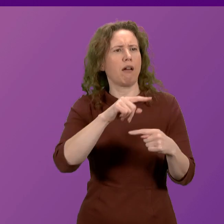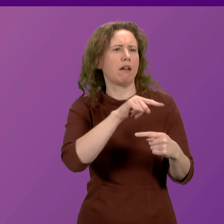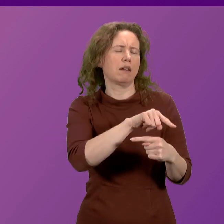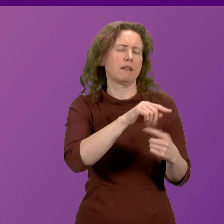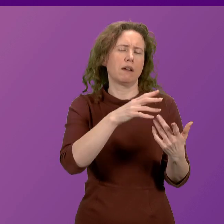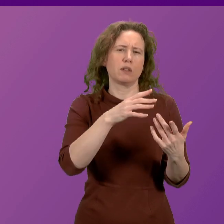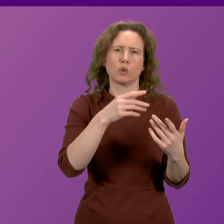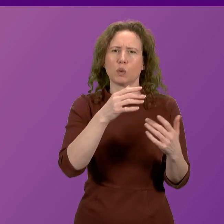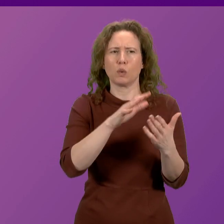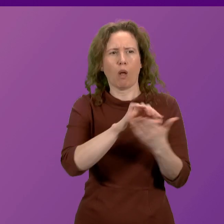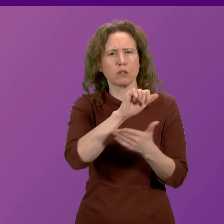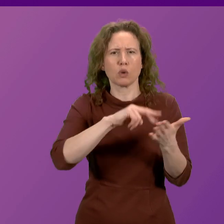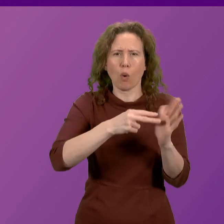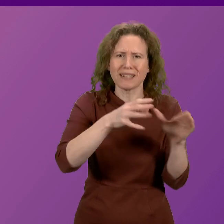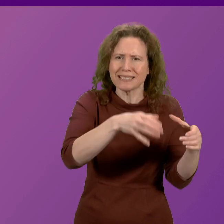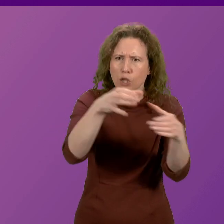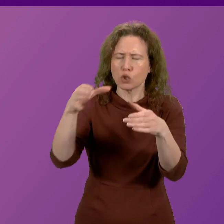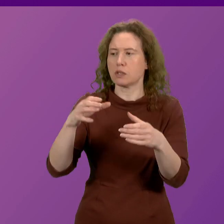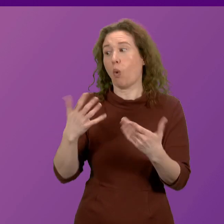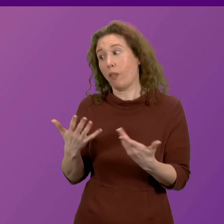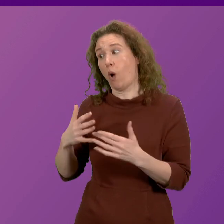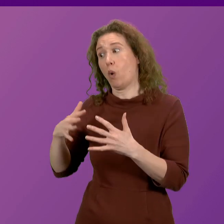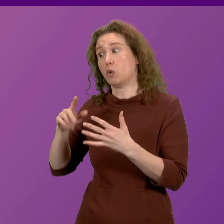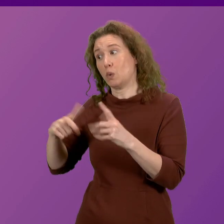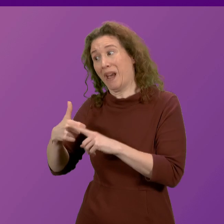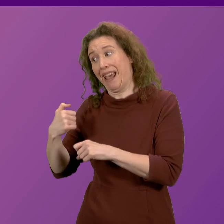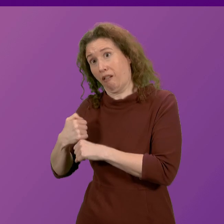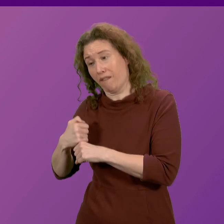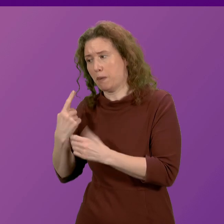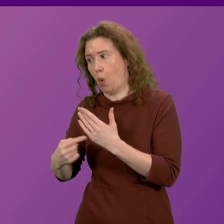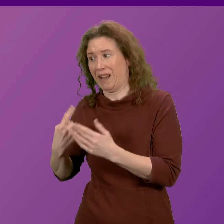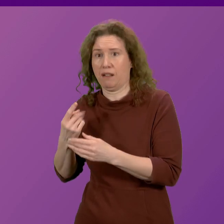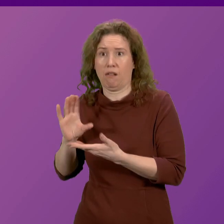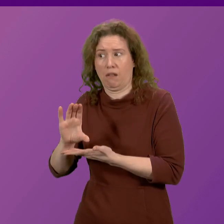budget from Westminster. Does the First Minister agree that, given that Labour’s